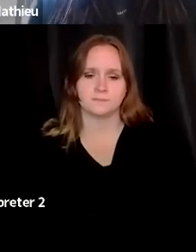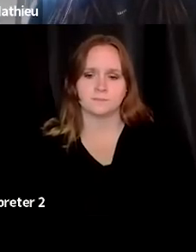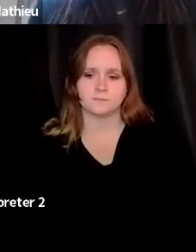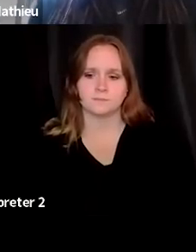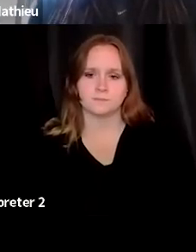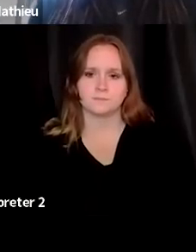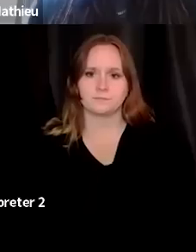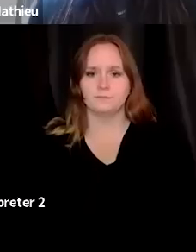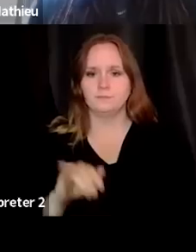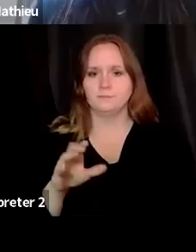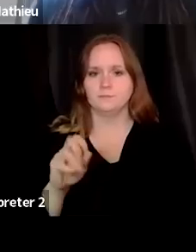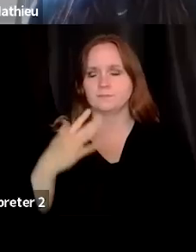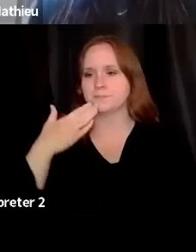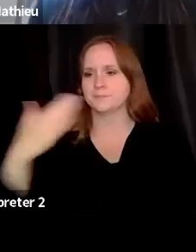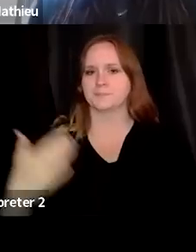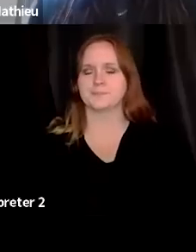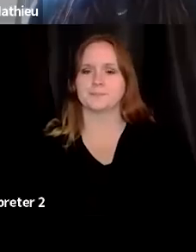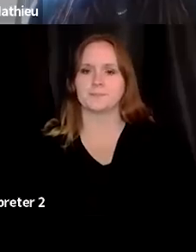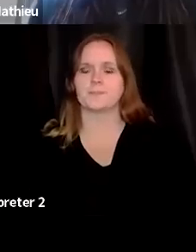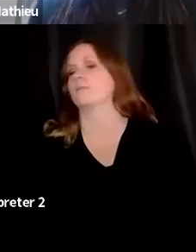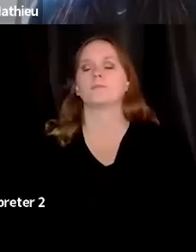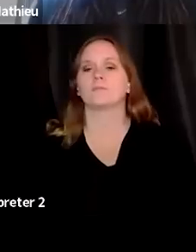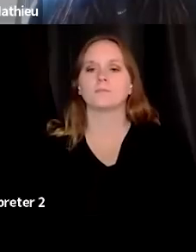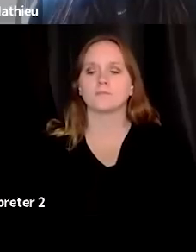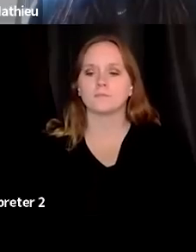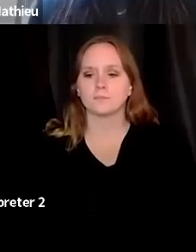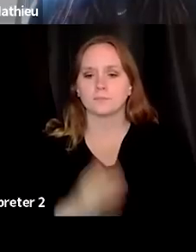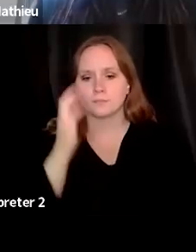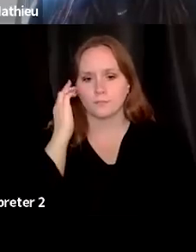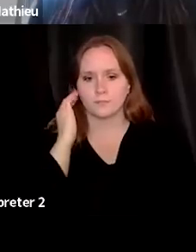Great, thank you. Now I think there's a pretty high relapse rate